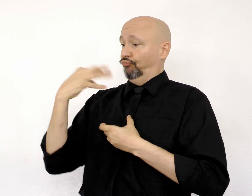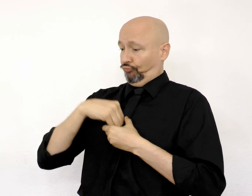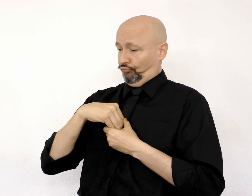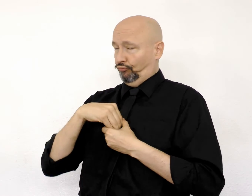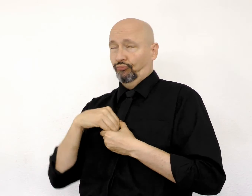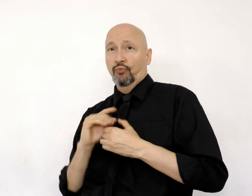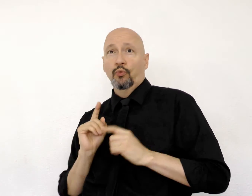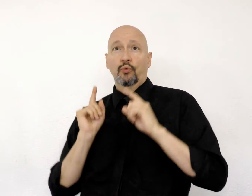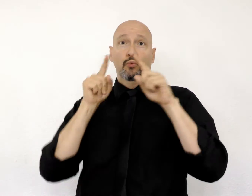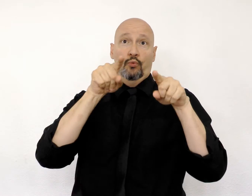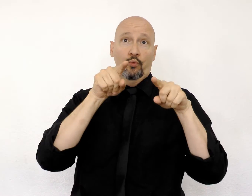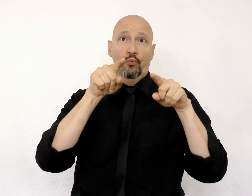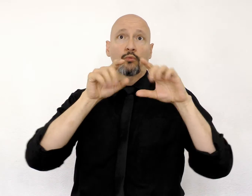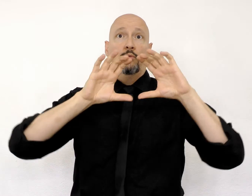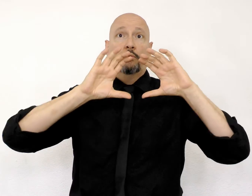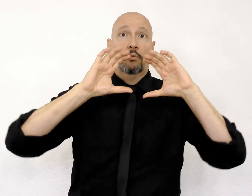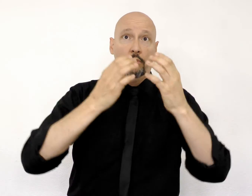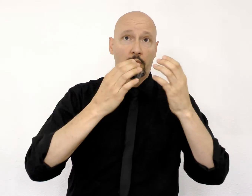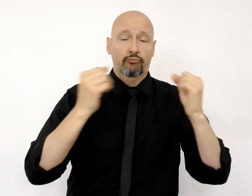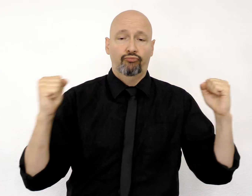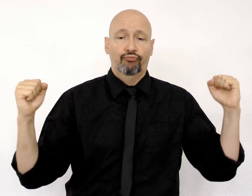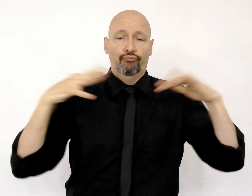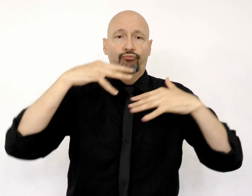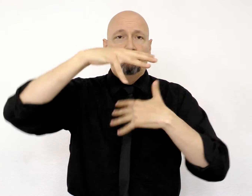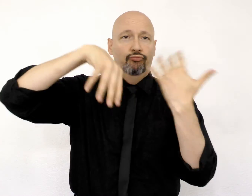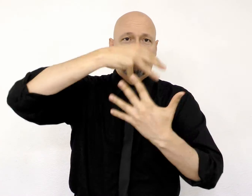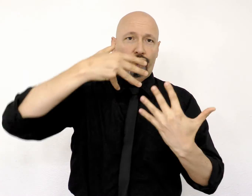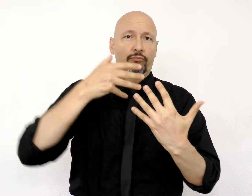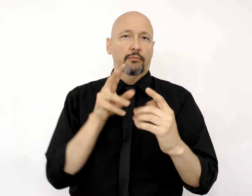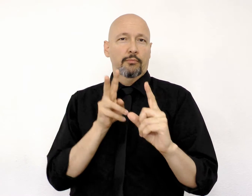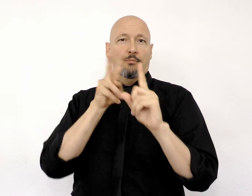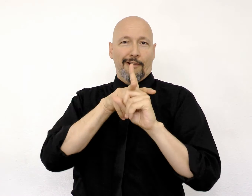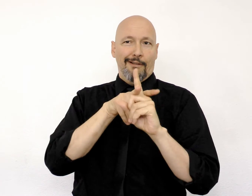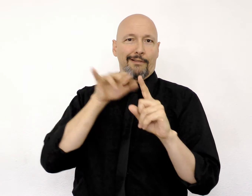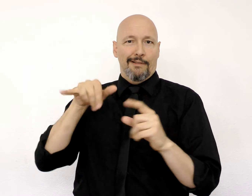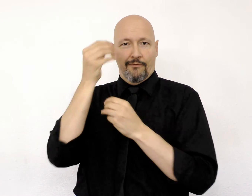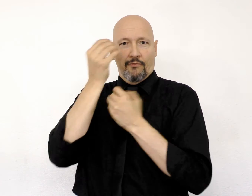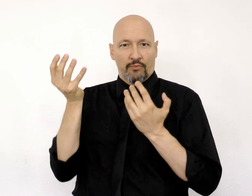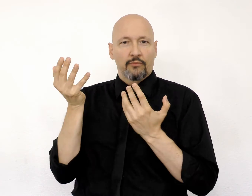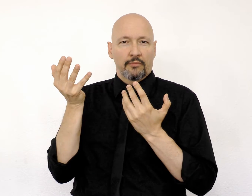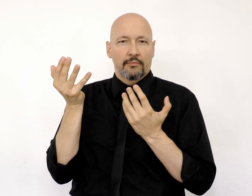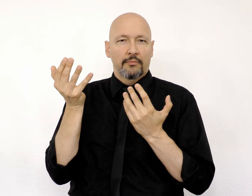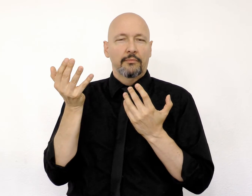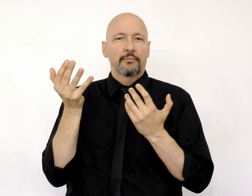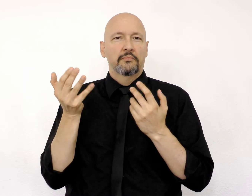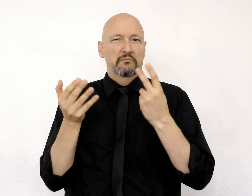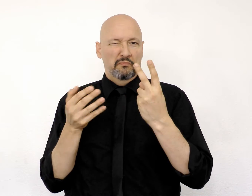then go to class and interact and apply that information.